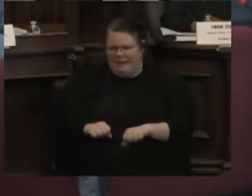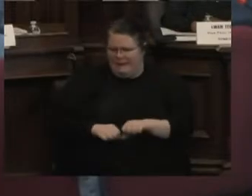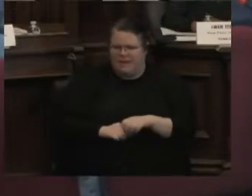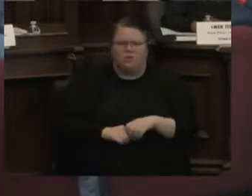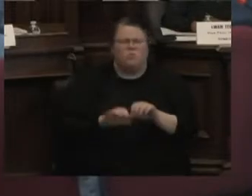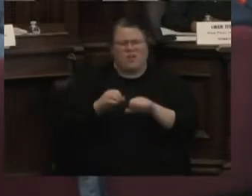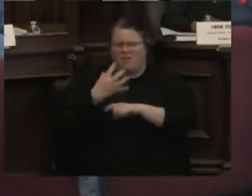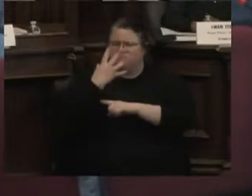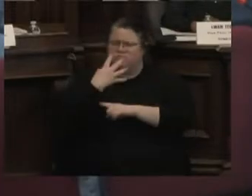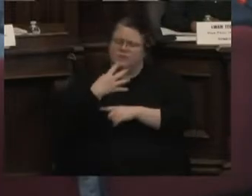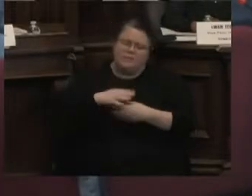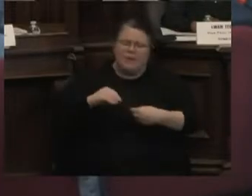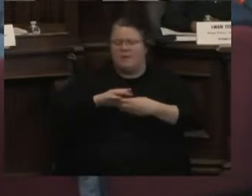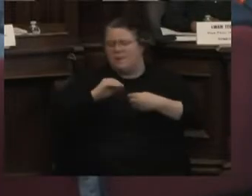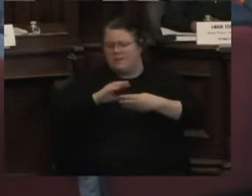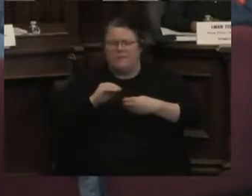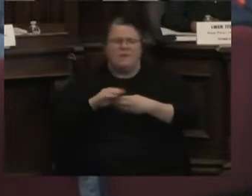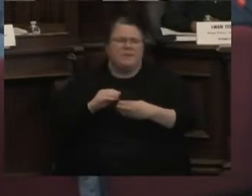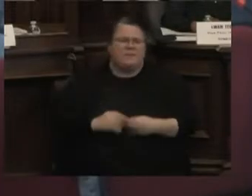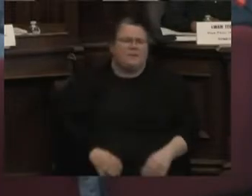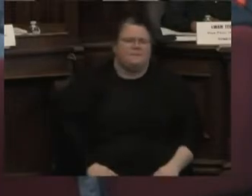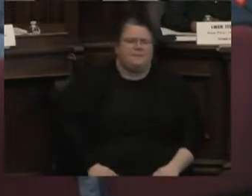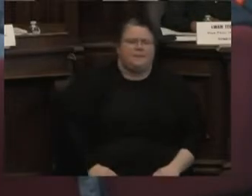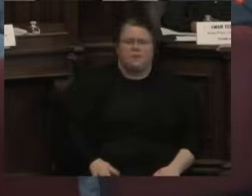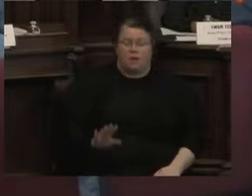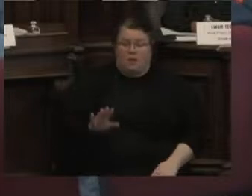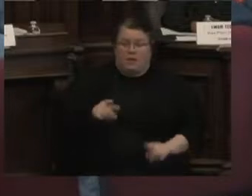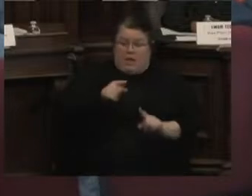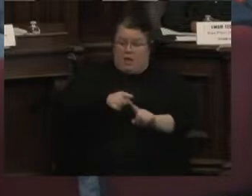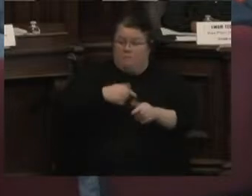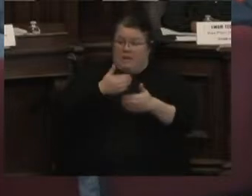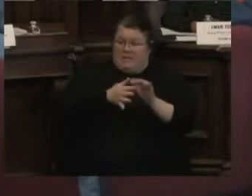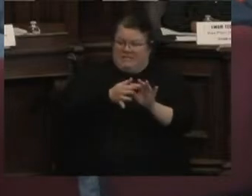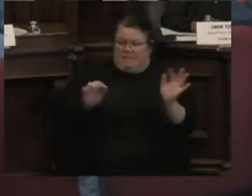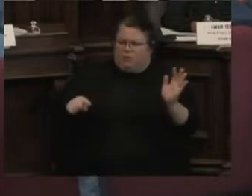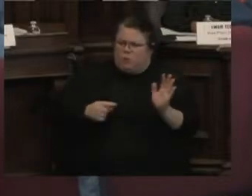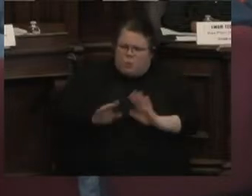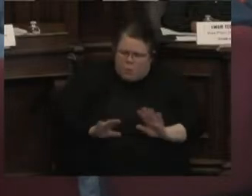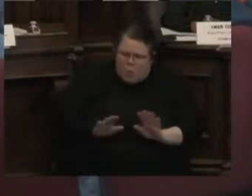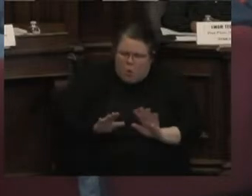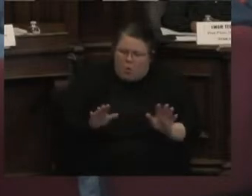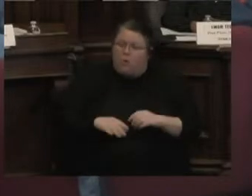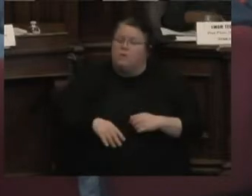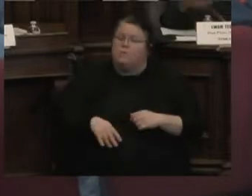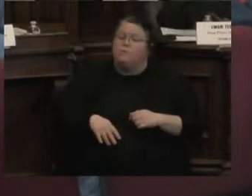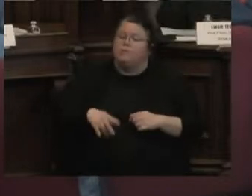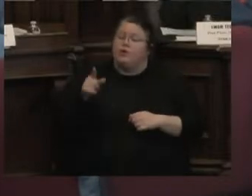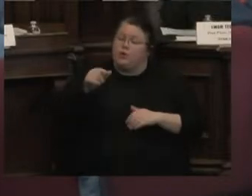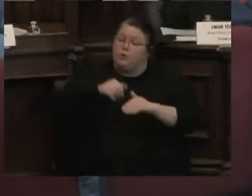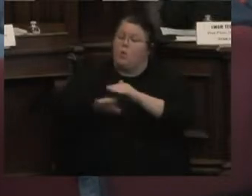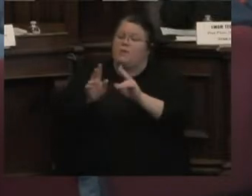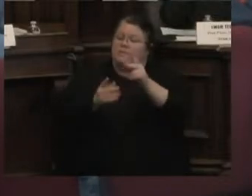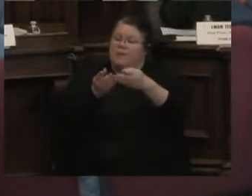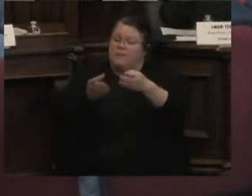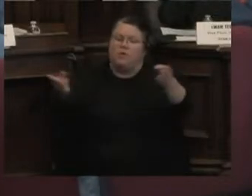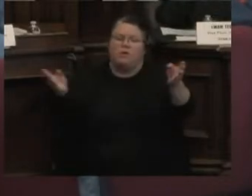other things like issue briefs, we can do things through video.